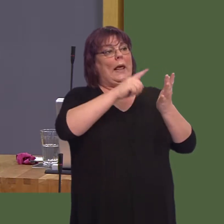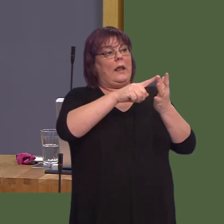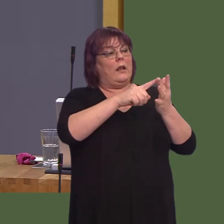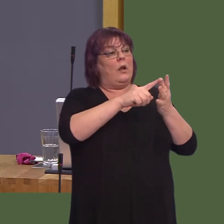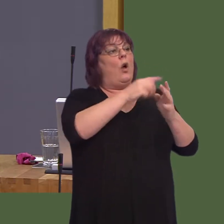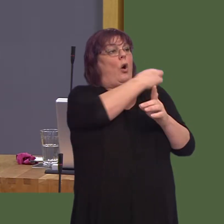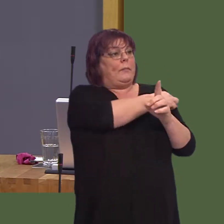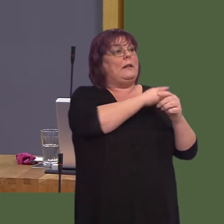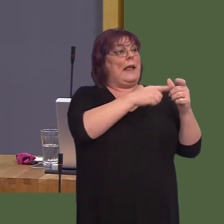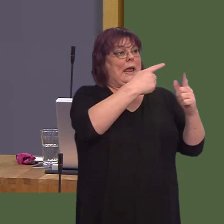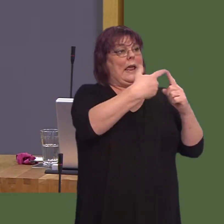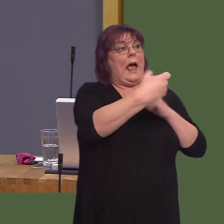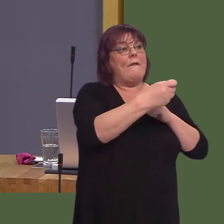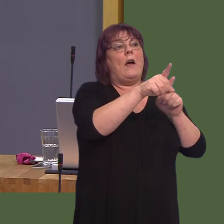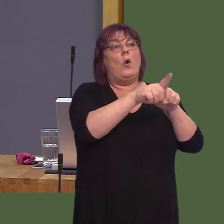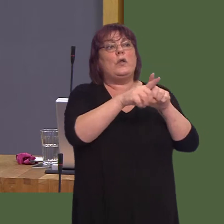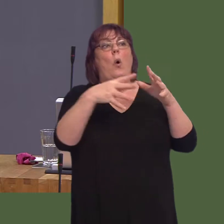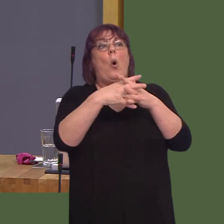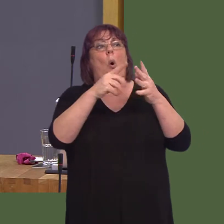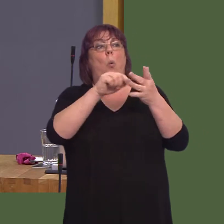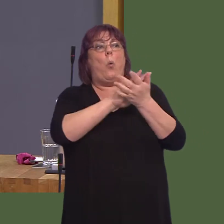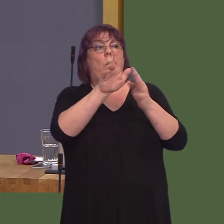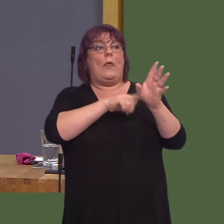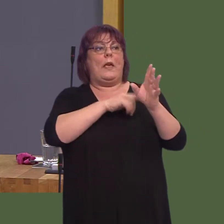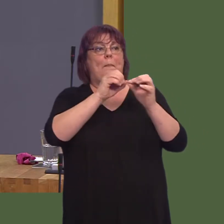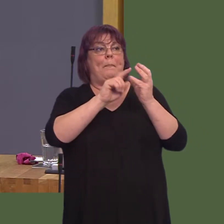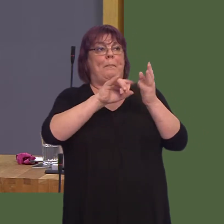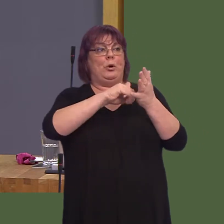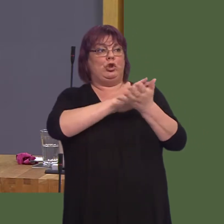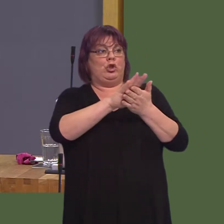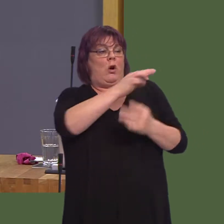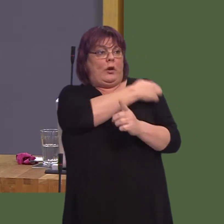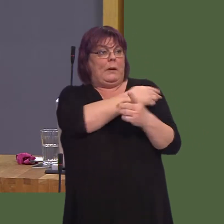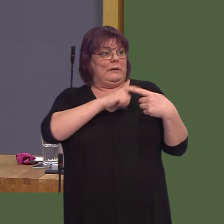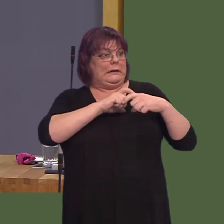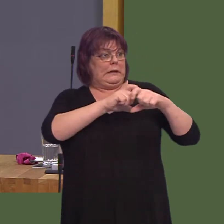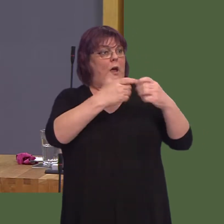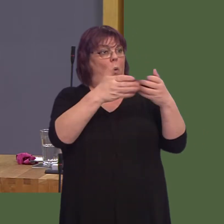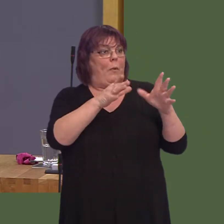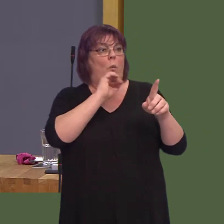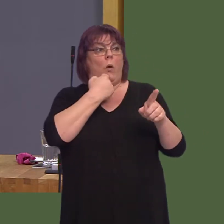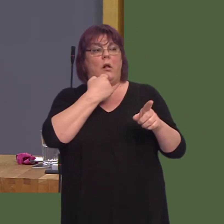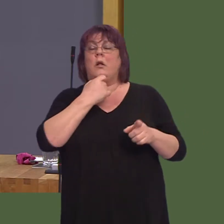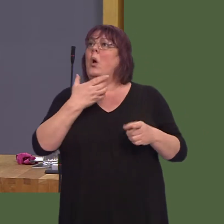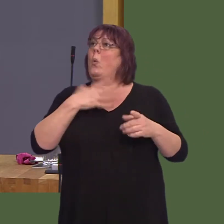Now, Plaid Cymru has been warning you for a number of years now about the need to train more doctors.